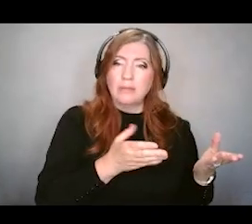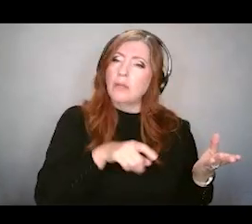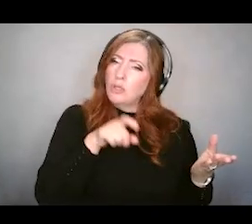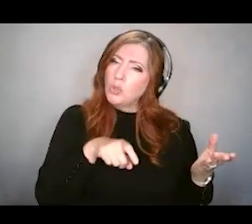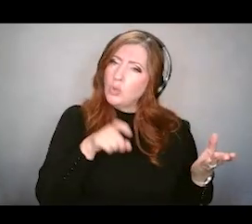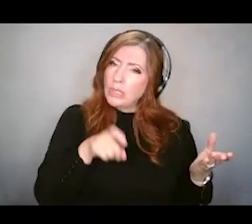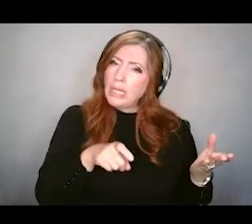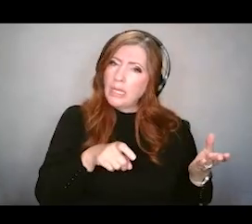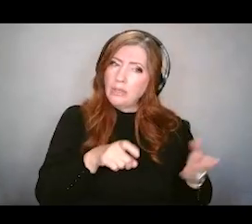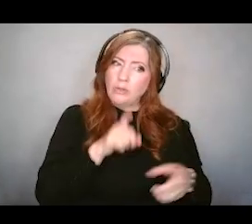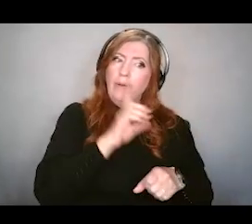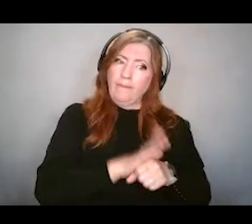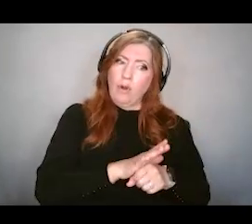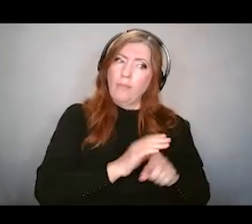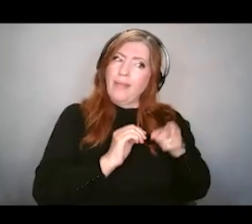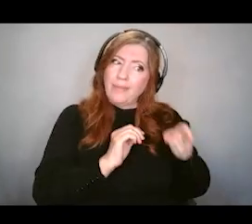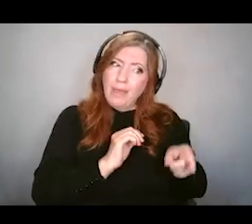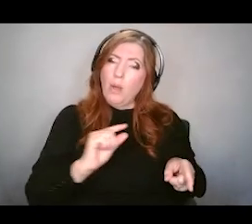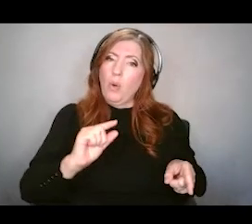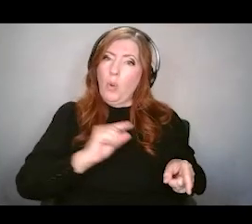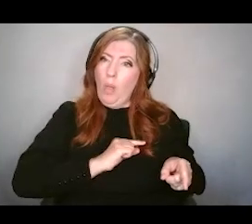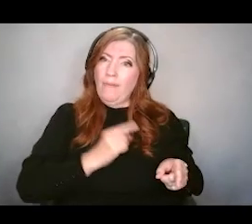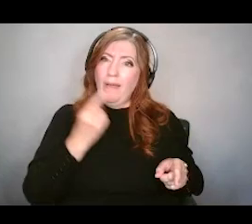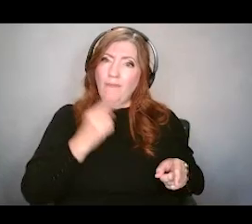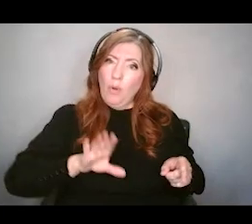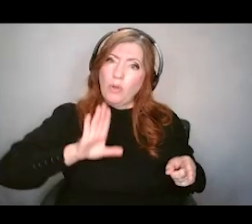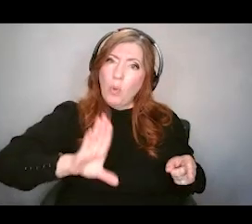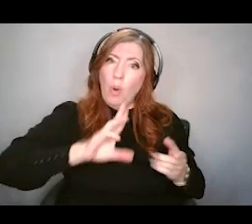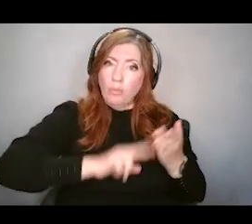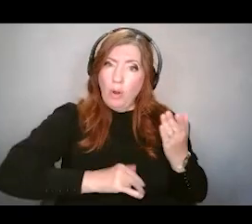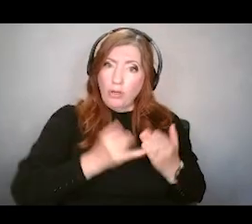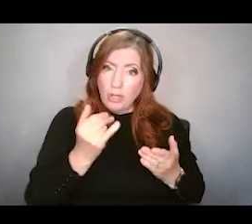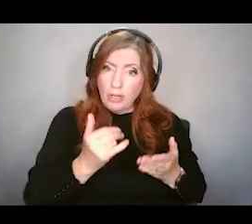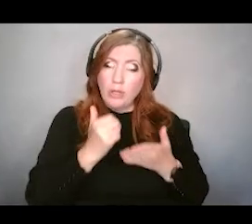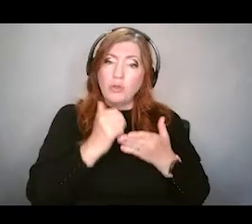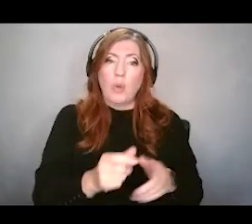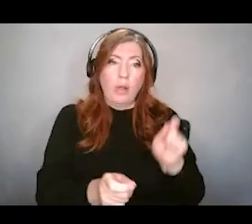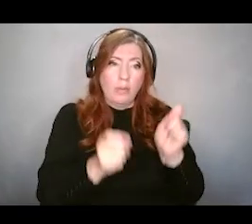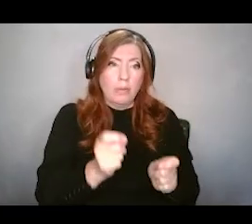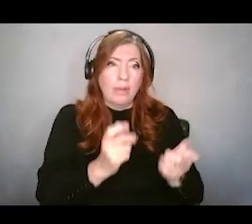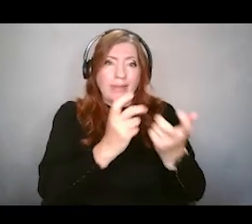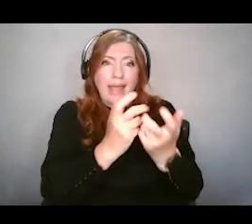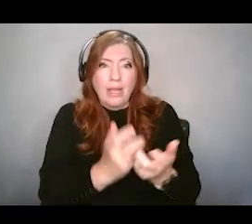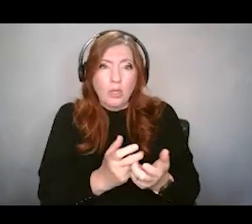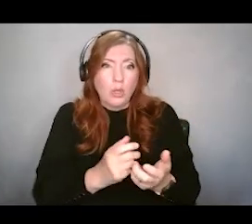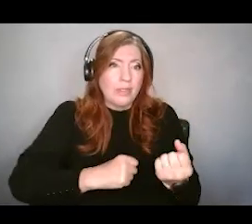someone qualifies for your project and to help tailor the supports they’ll receive.